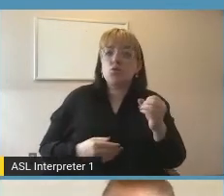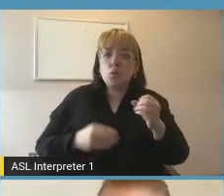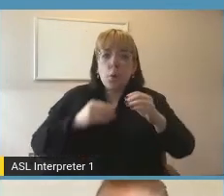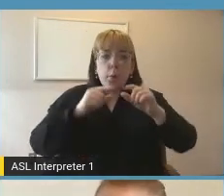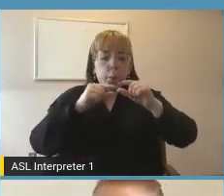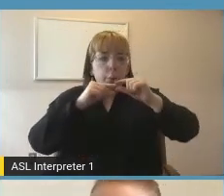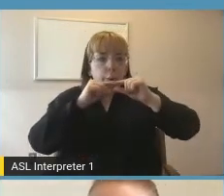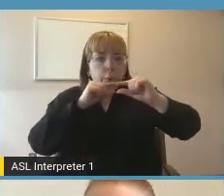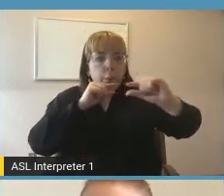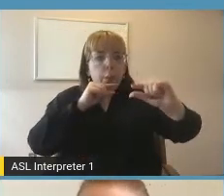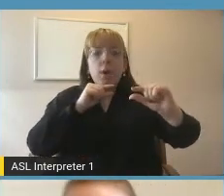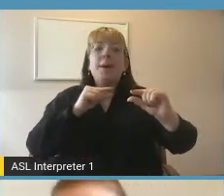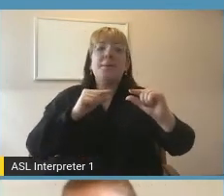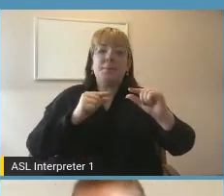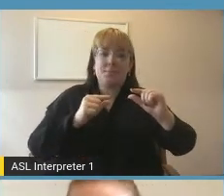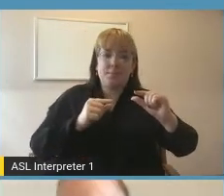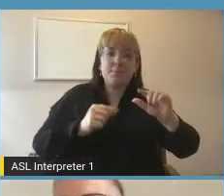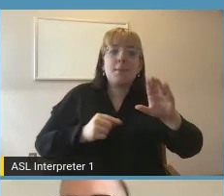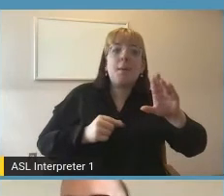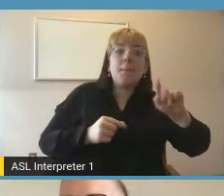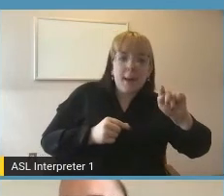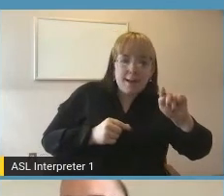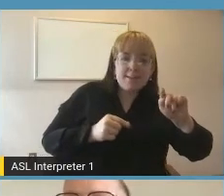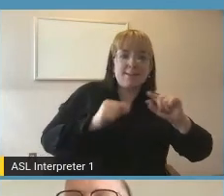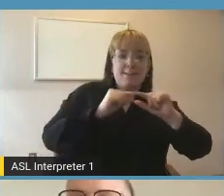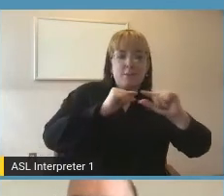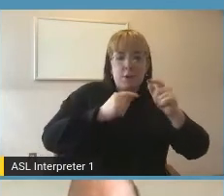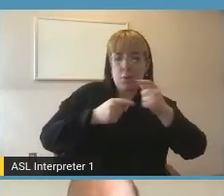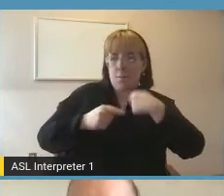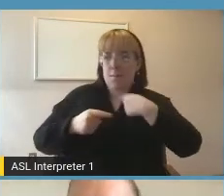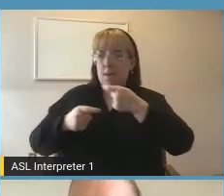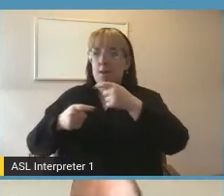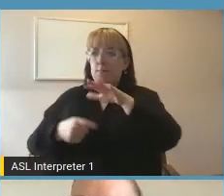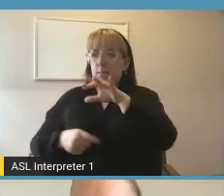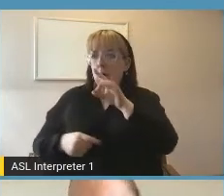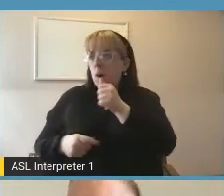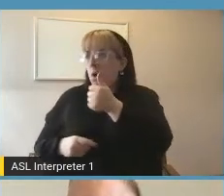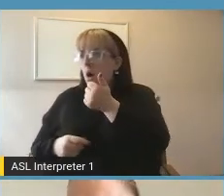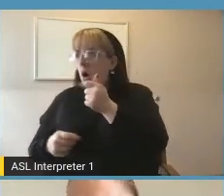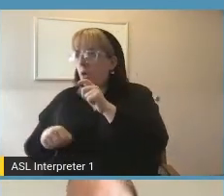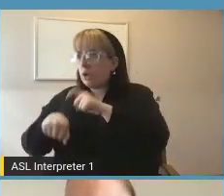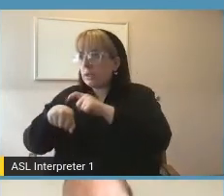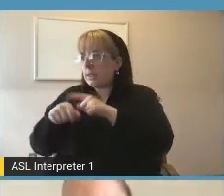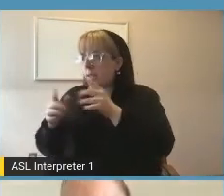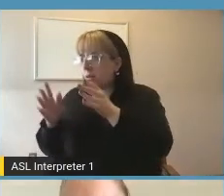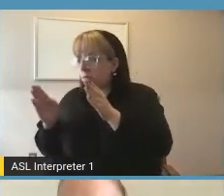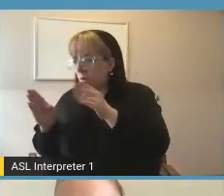a but somewhere else and I moved it over there just so that it was easier for people to hear.